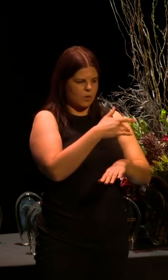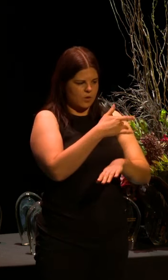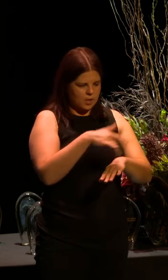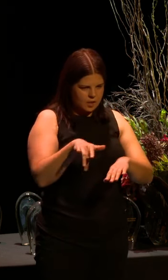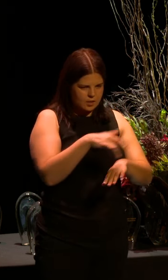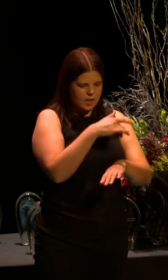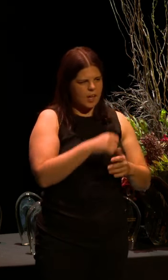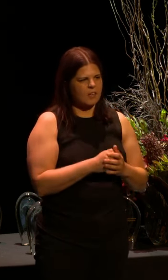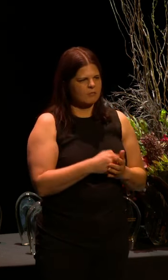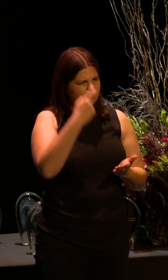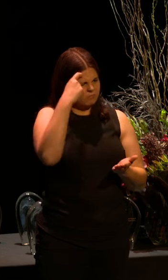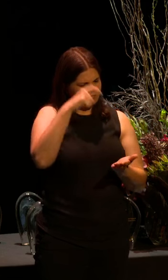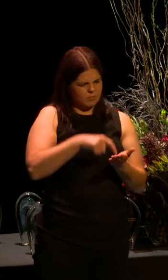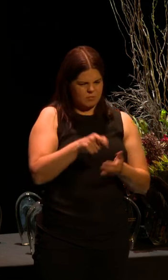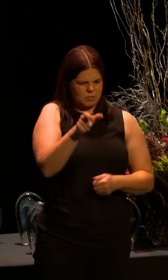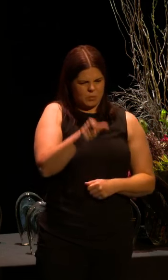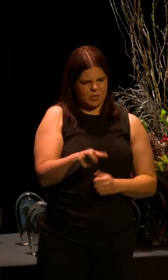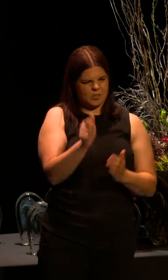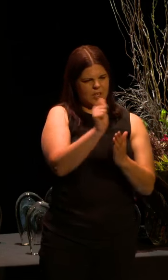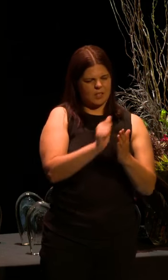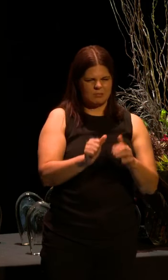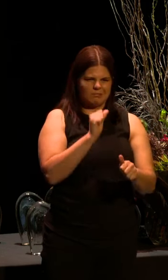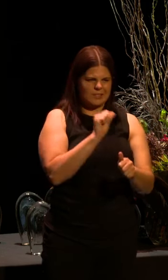made an outstanding contribution to theatre.